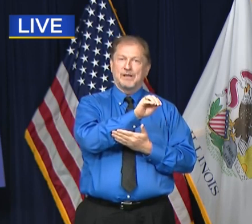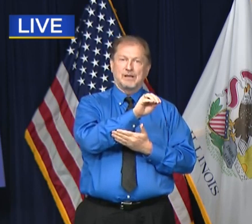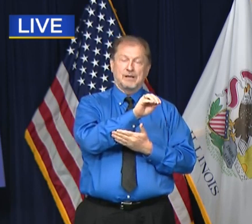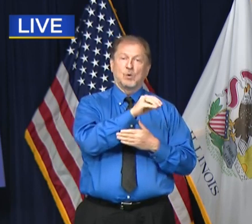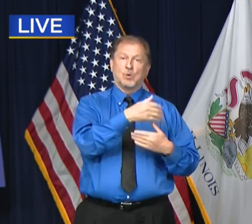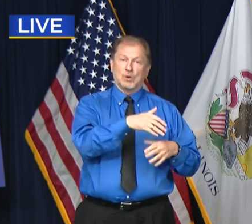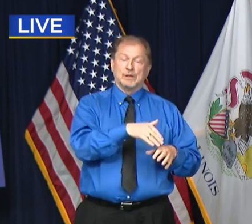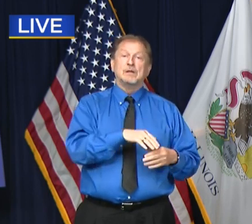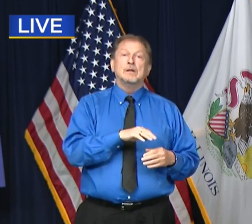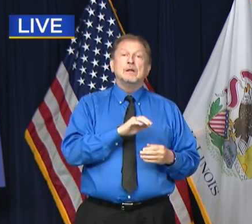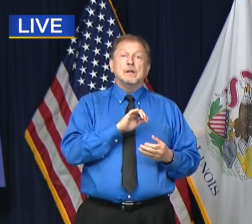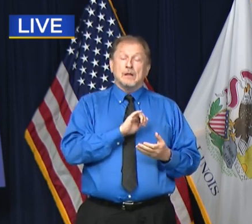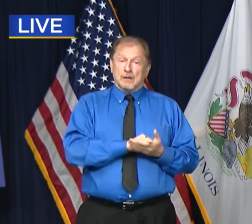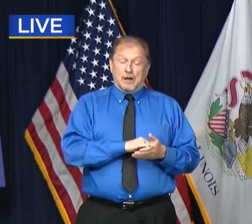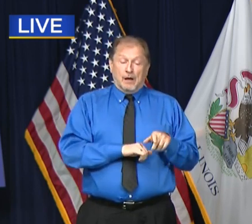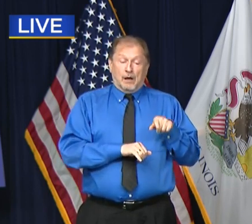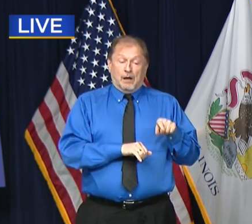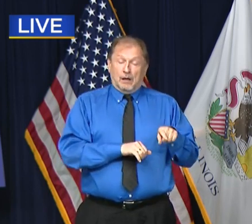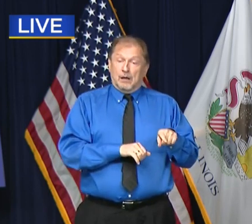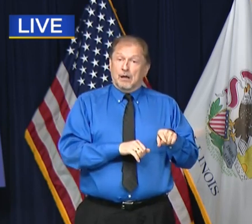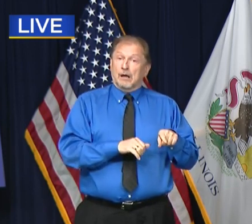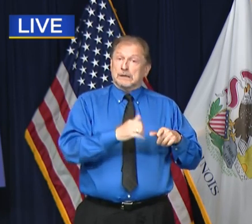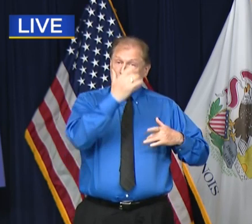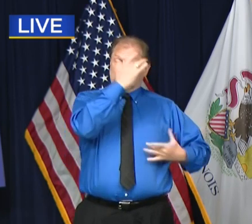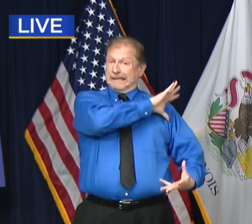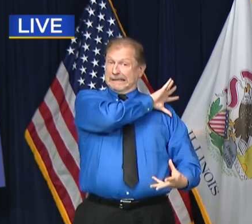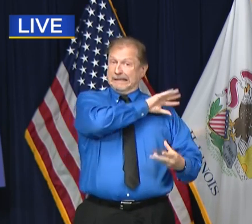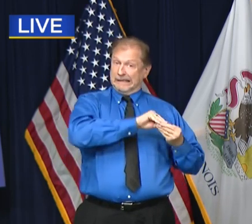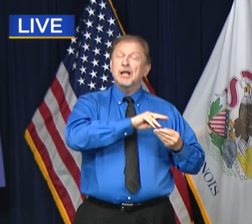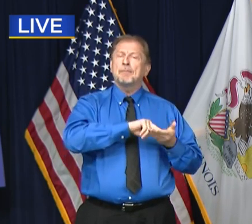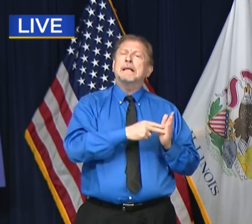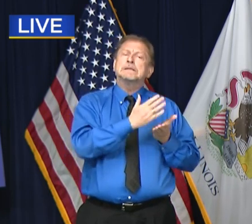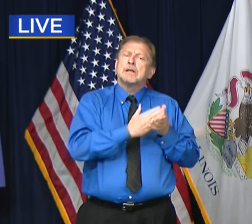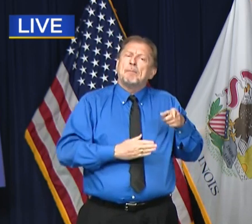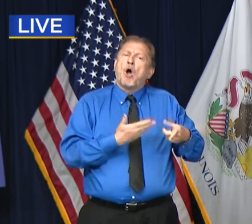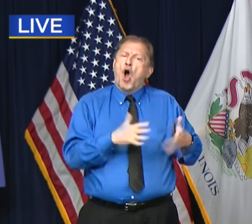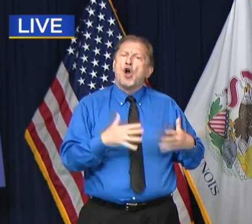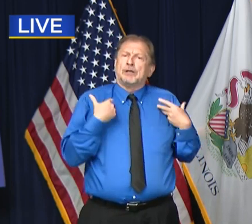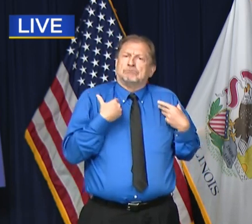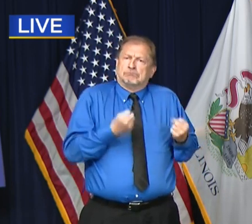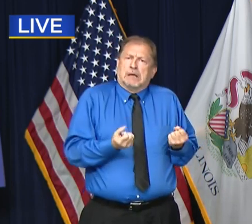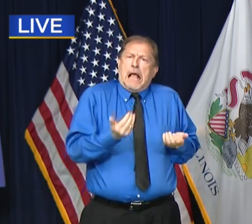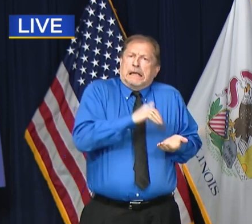41 NEW CASES FOR A STATE TOTAL OF 63,000 840 CASES.